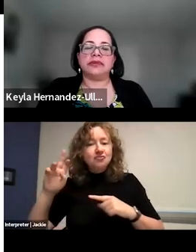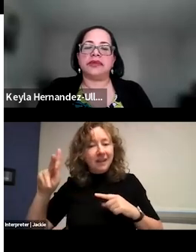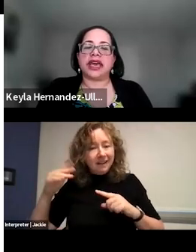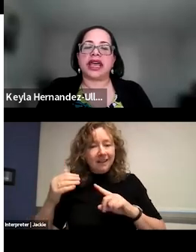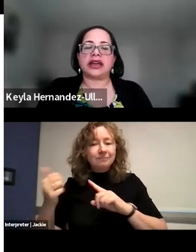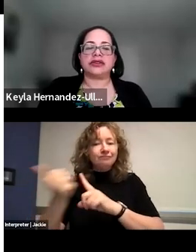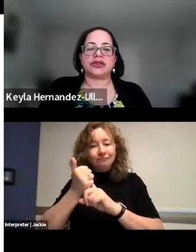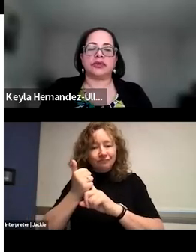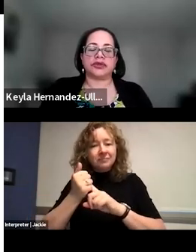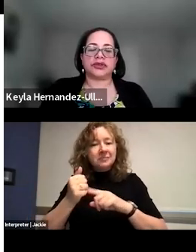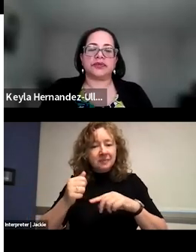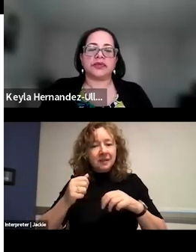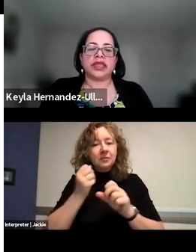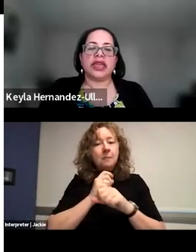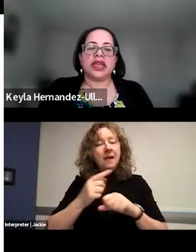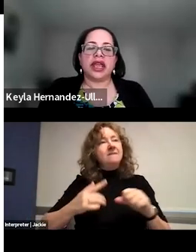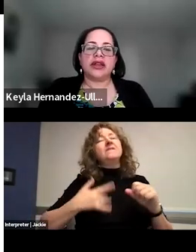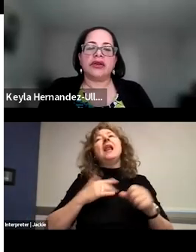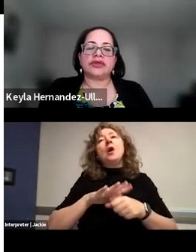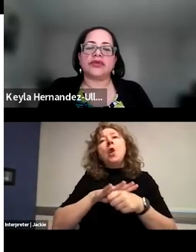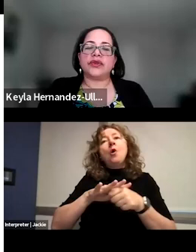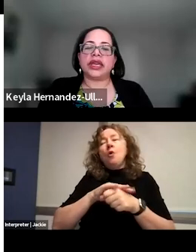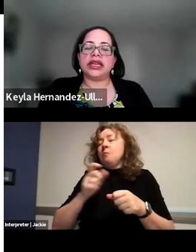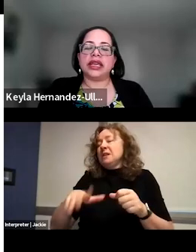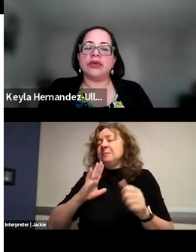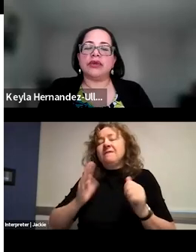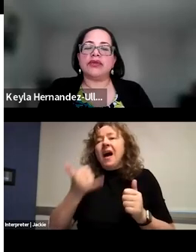Keyla Hernandez-Ulloa: that scammers use Keyla Hernandez-Ulloa: and aim that at consumers.